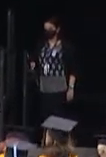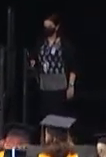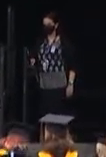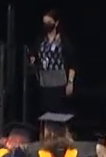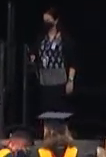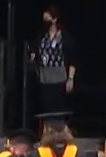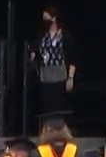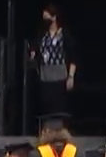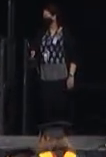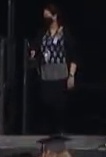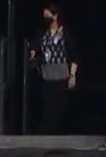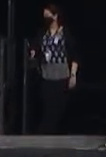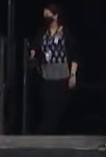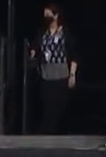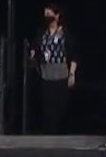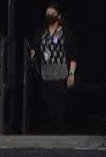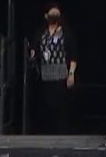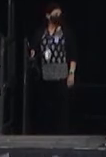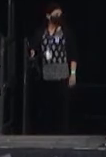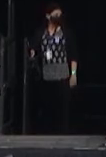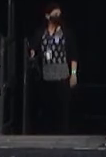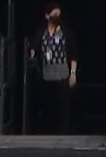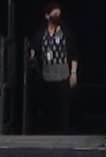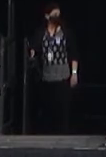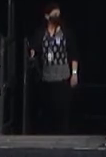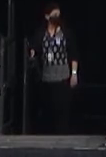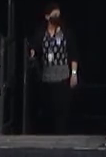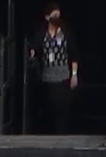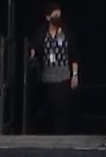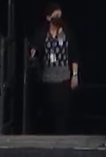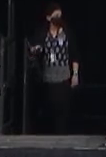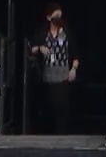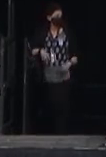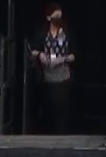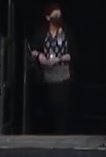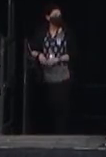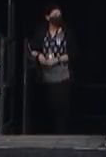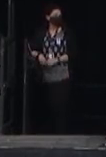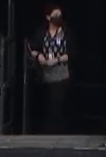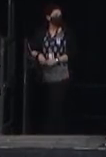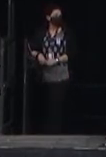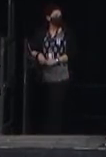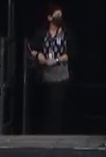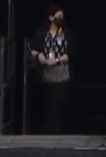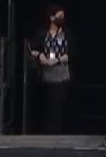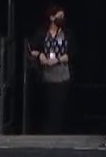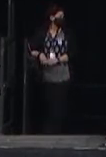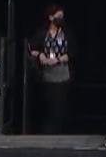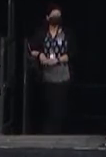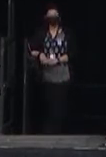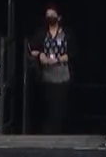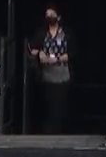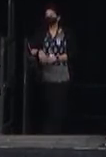I would also like to acknowledge the administrative team and other staff here with us this evening, please stand and be recognized.